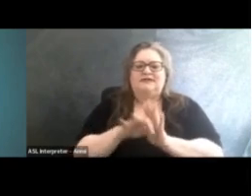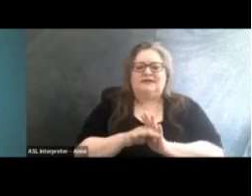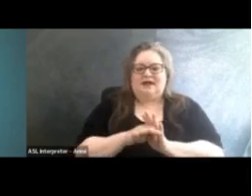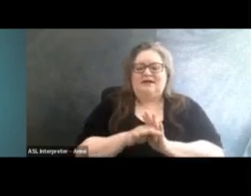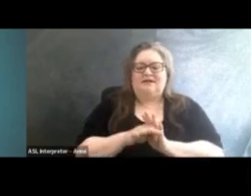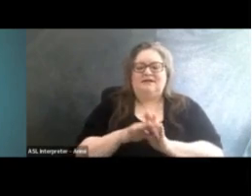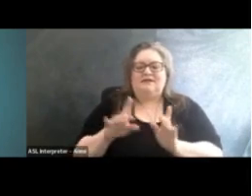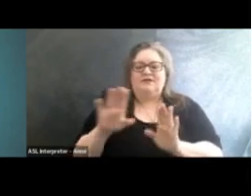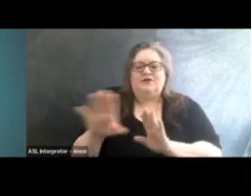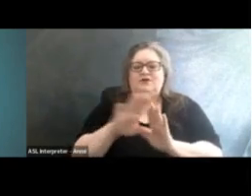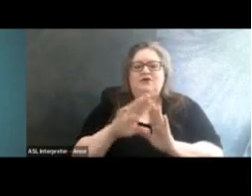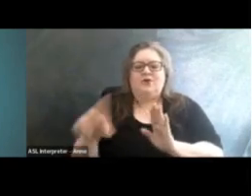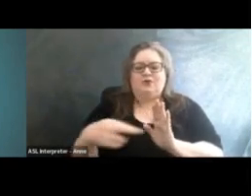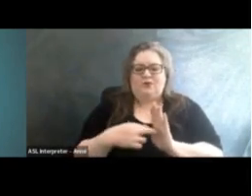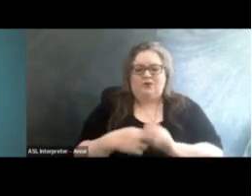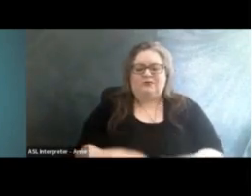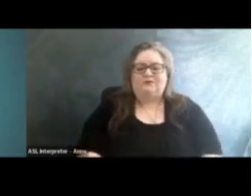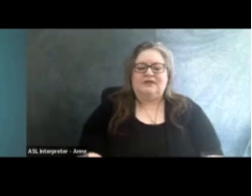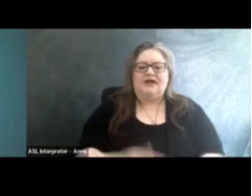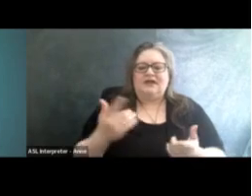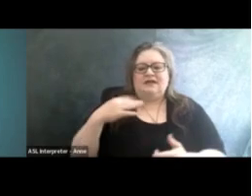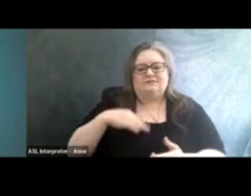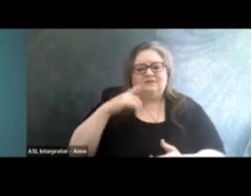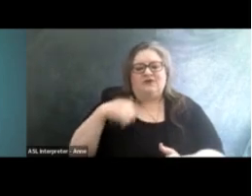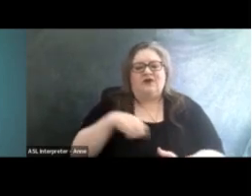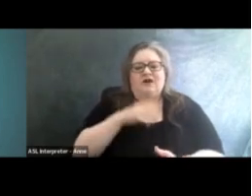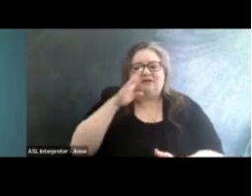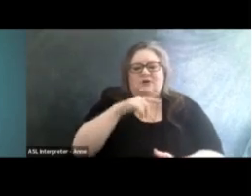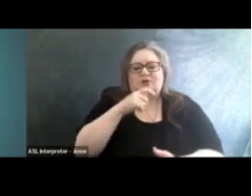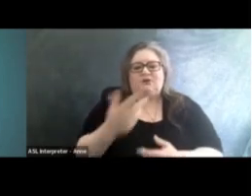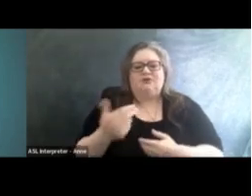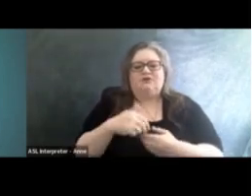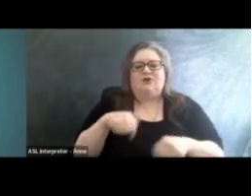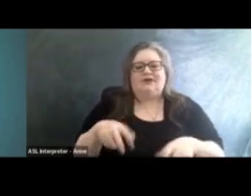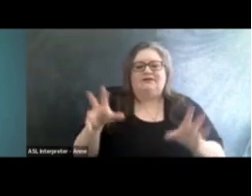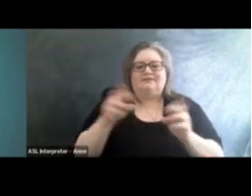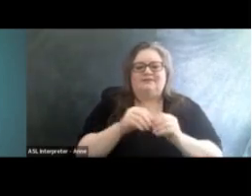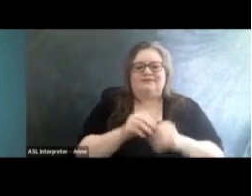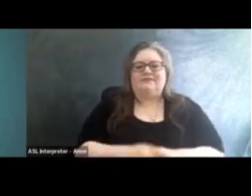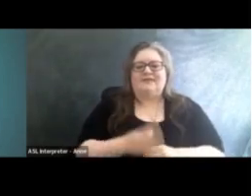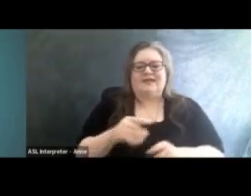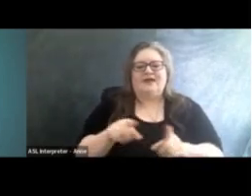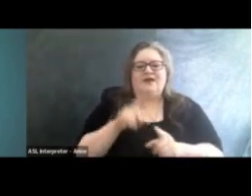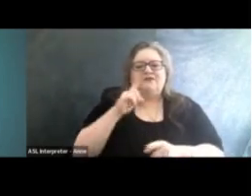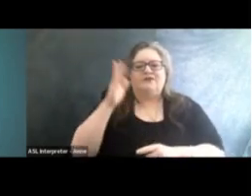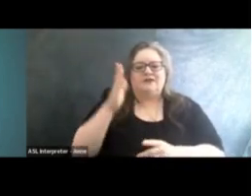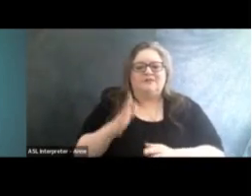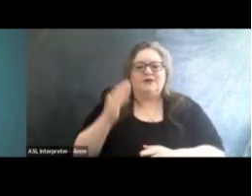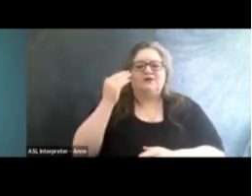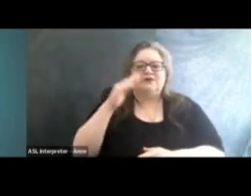what roles you identify with, and this is helpful for us to know who is joining us, and also for the speaker to know what